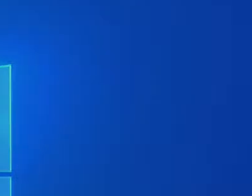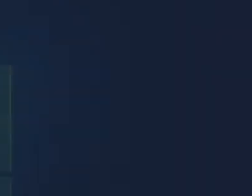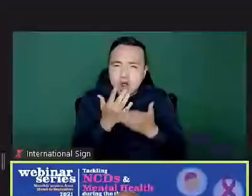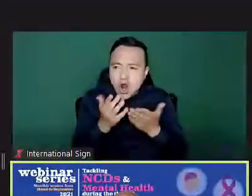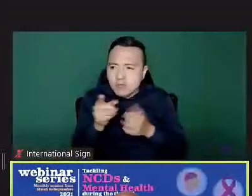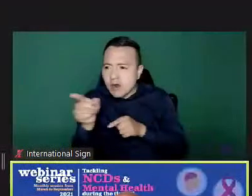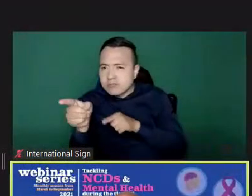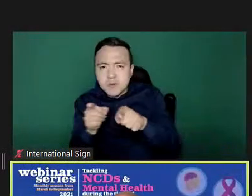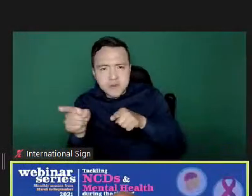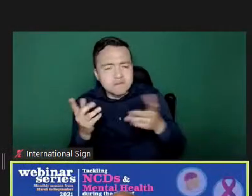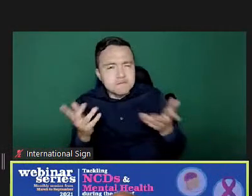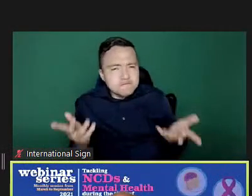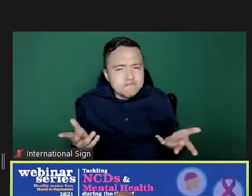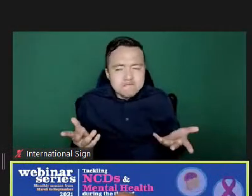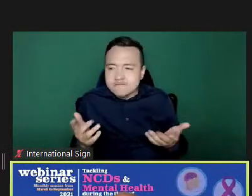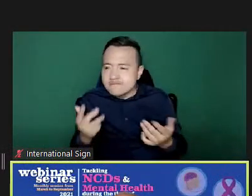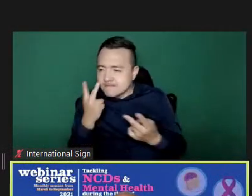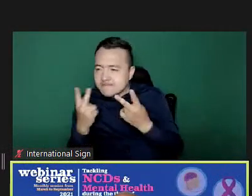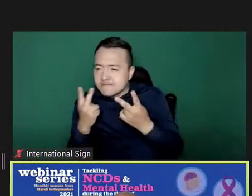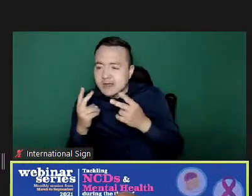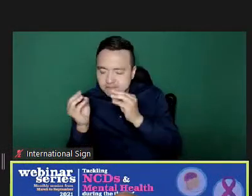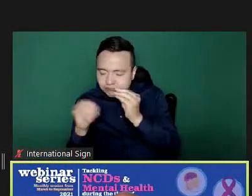One must also address social determinants